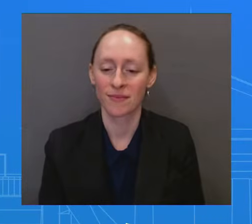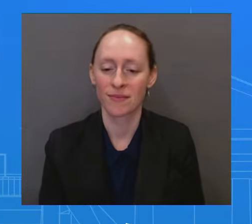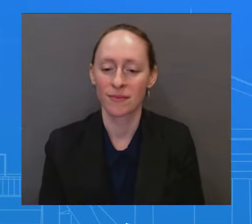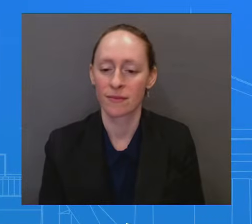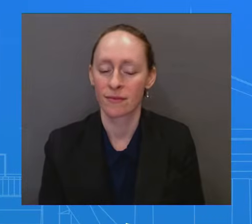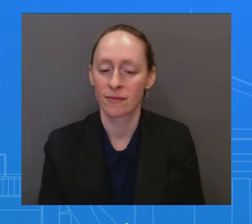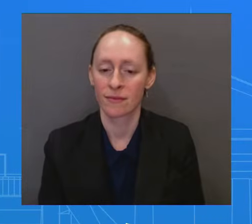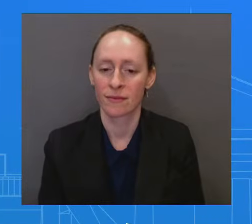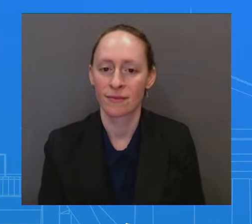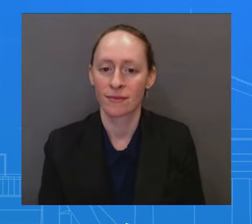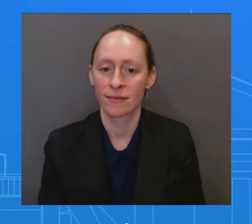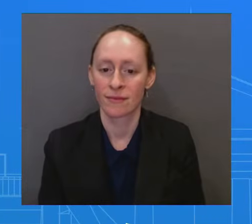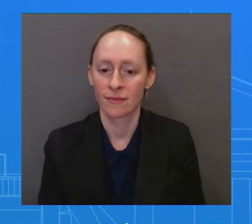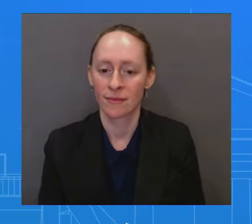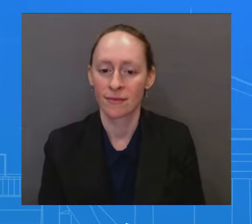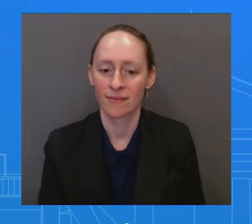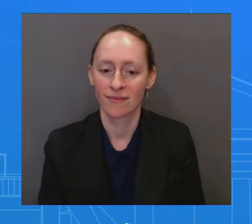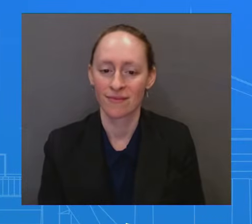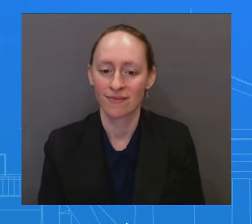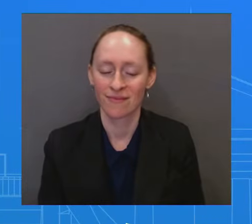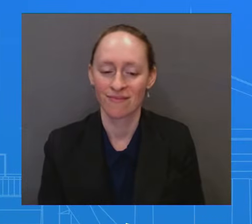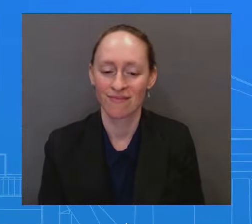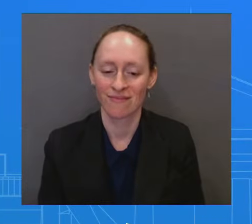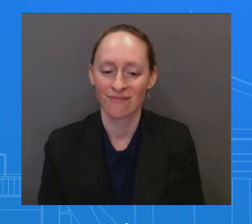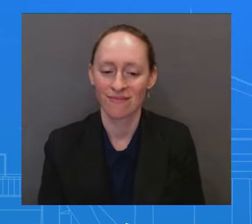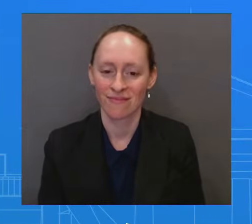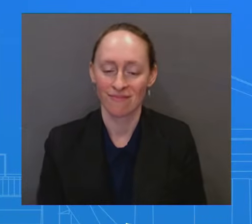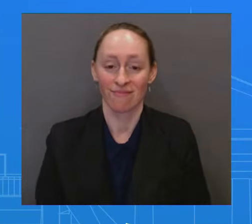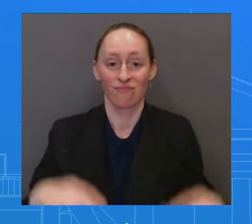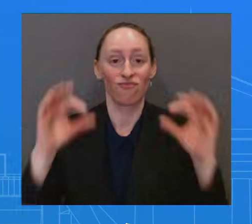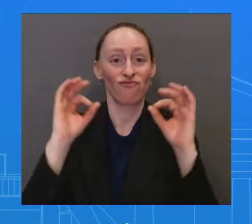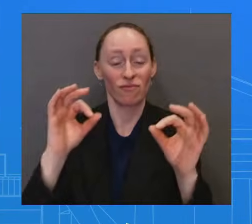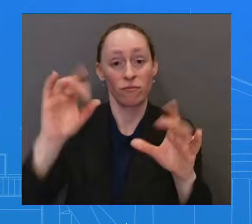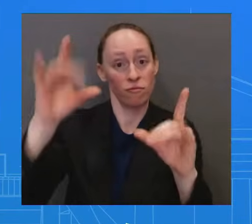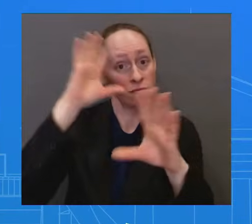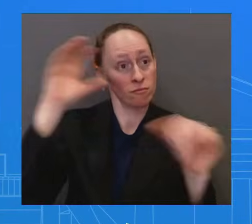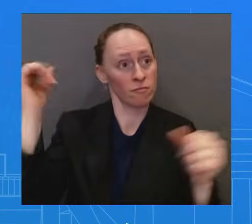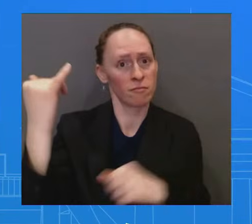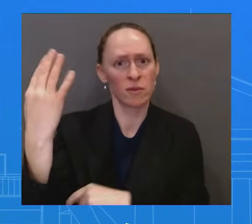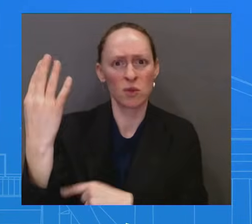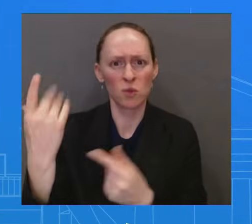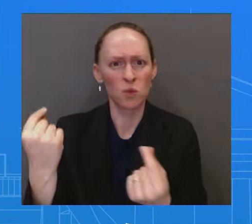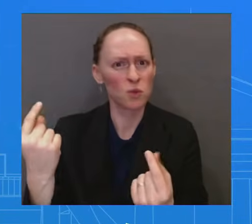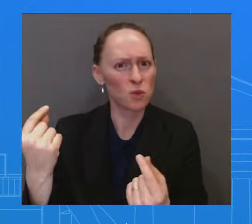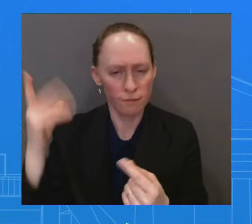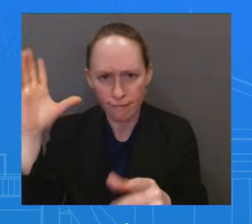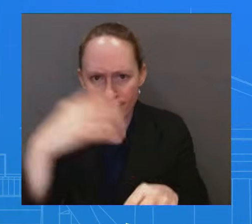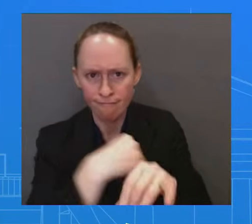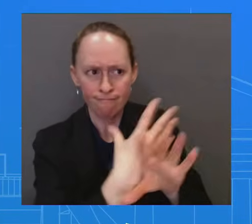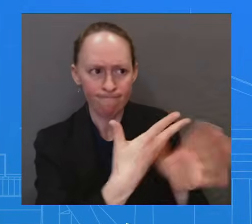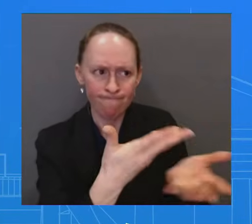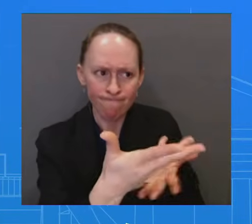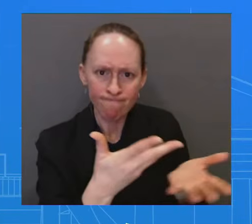to speak by phone with President López Obrador of Mexico. They had a chance to talk about ongoing efforts